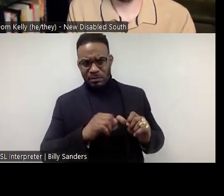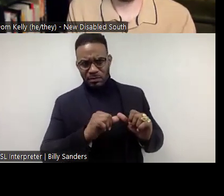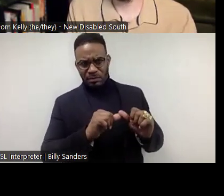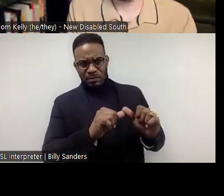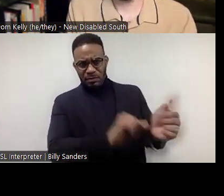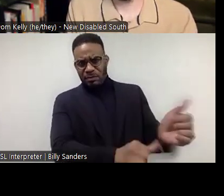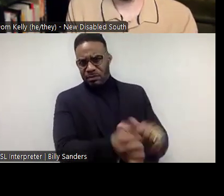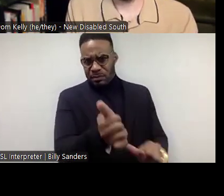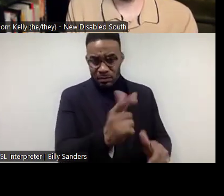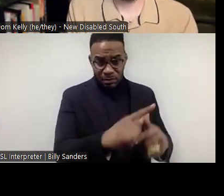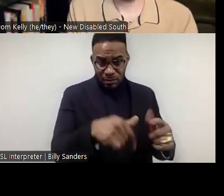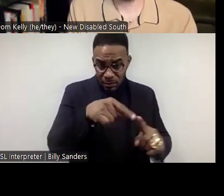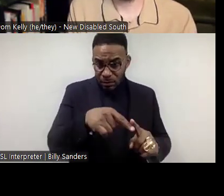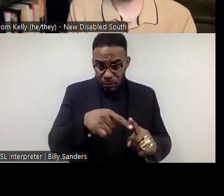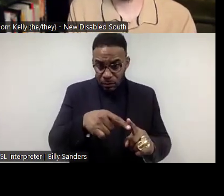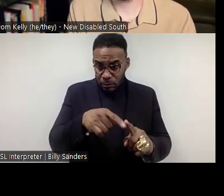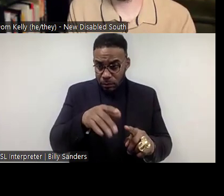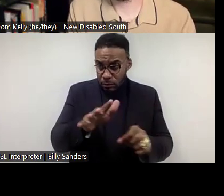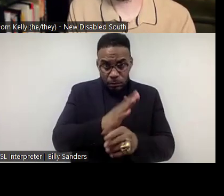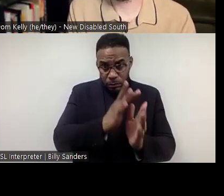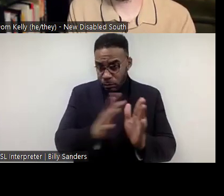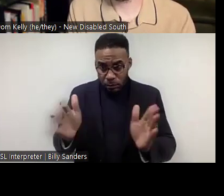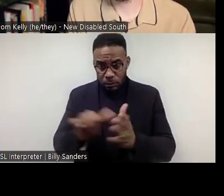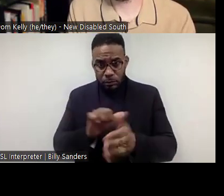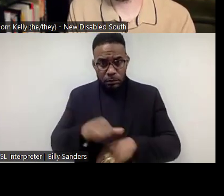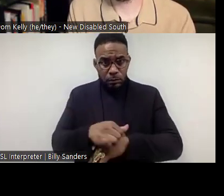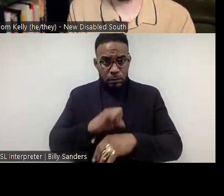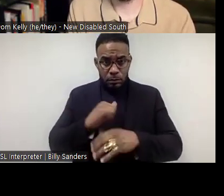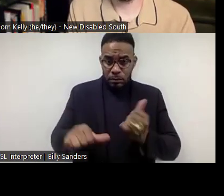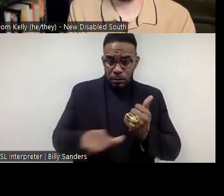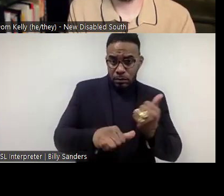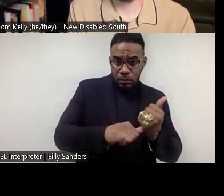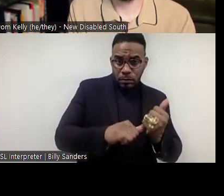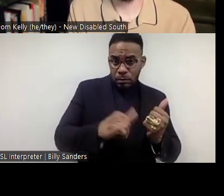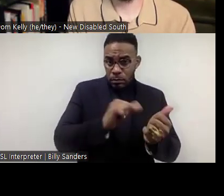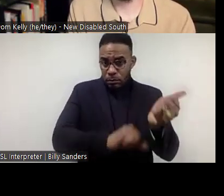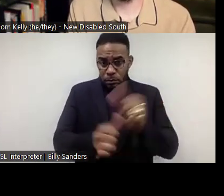that is trying its best to get assisted suicide. And the